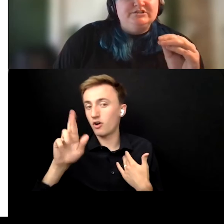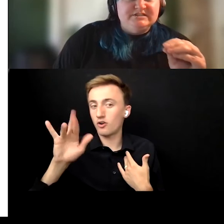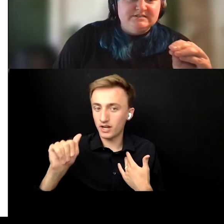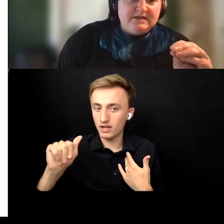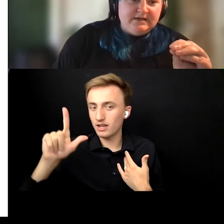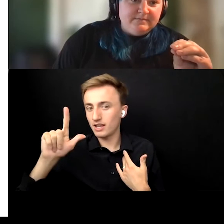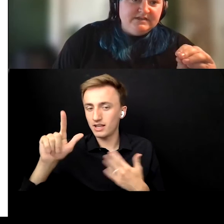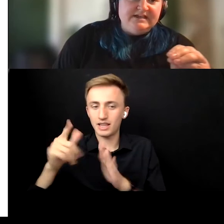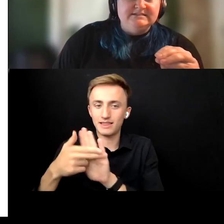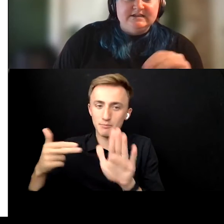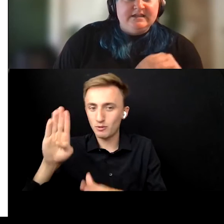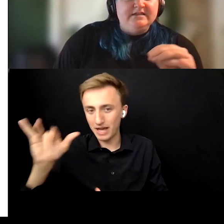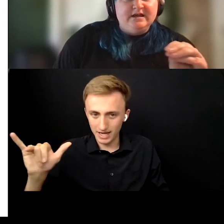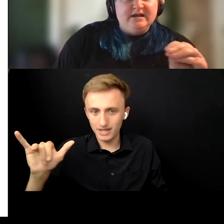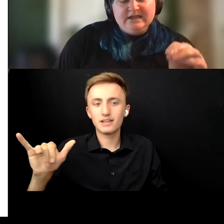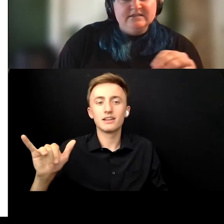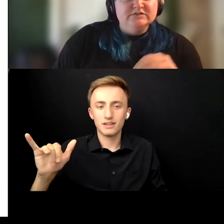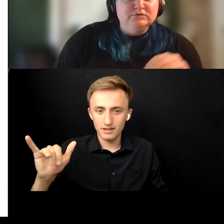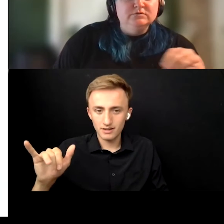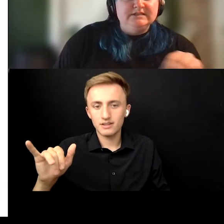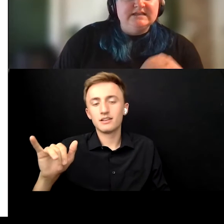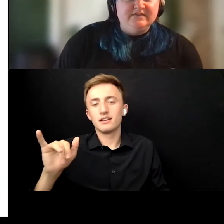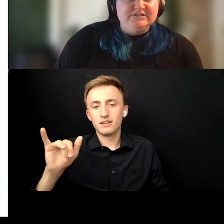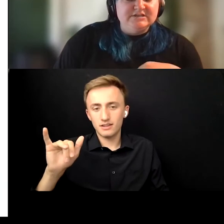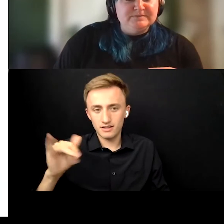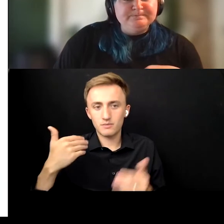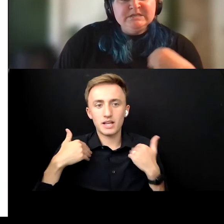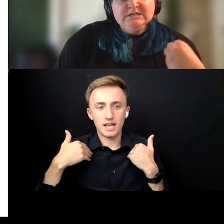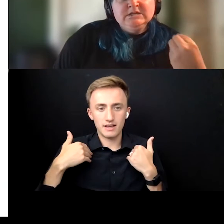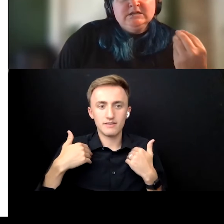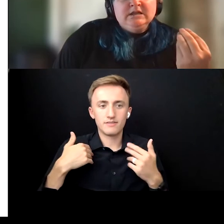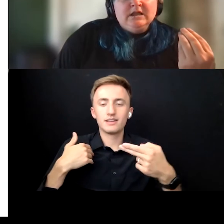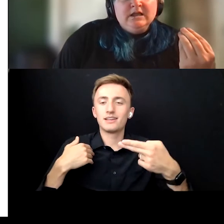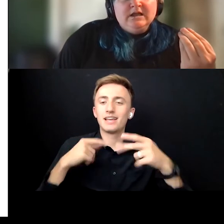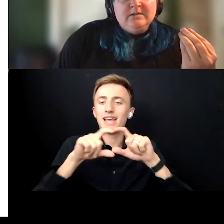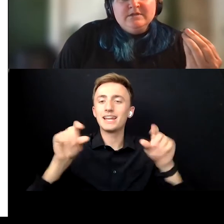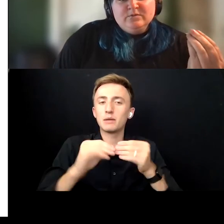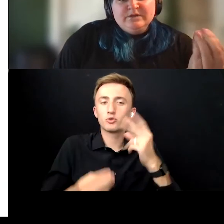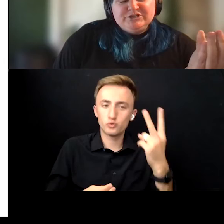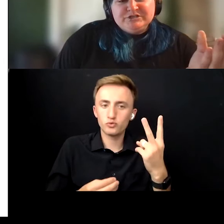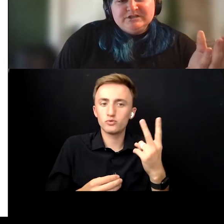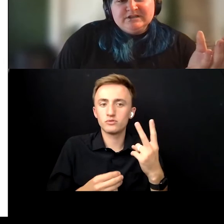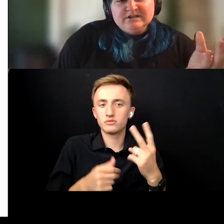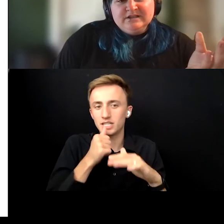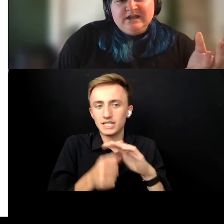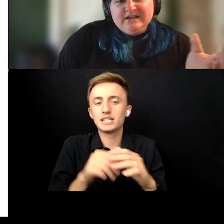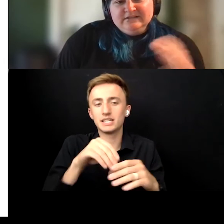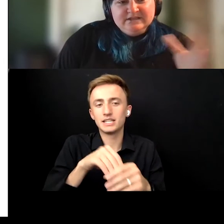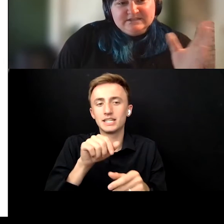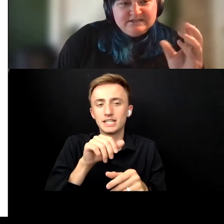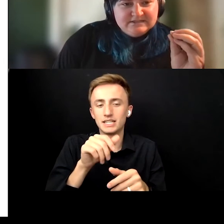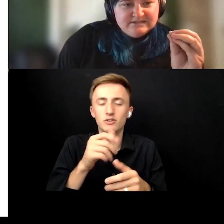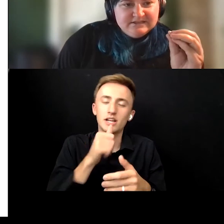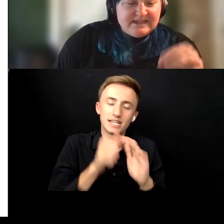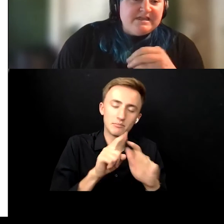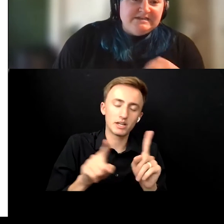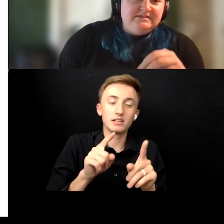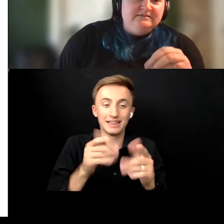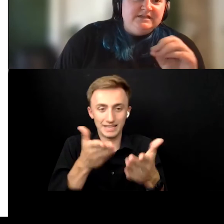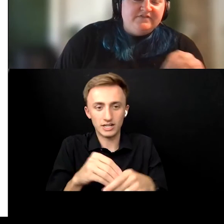which is the nested heading level 2 inside of each section. Which is the same ID in